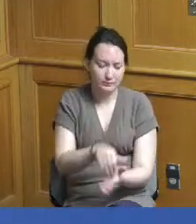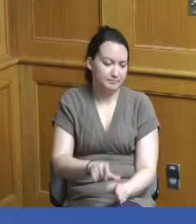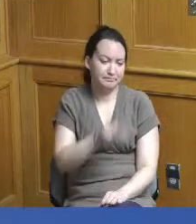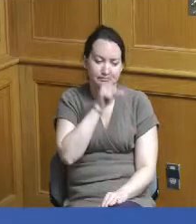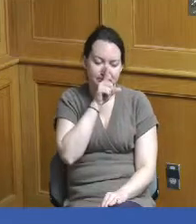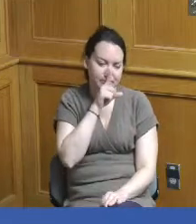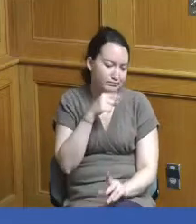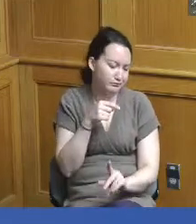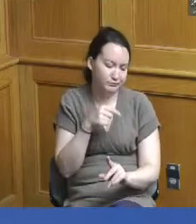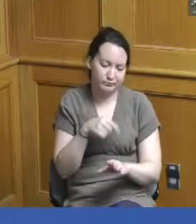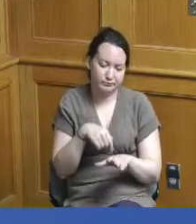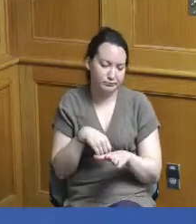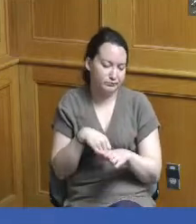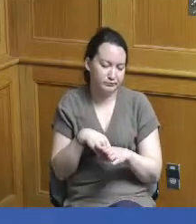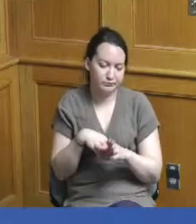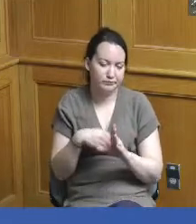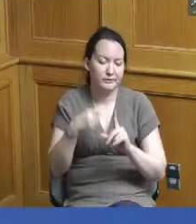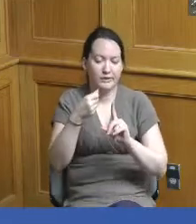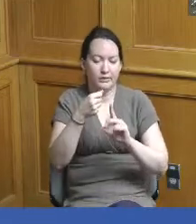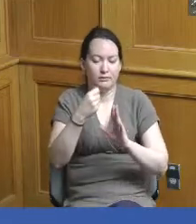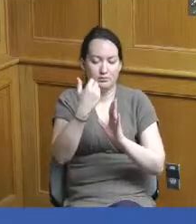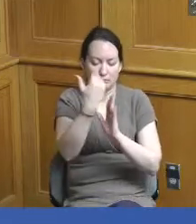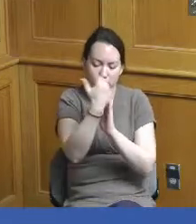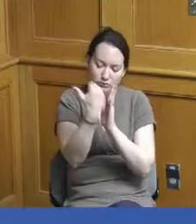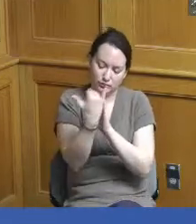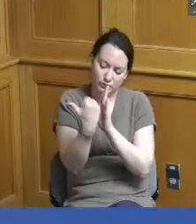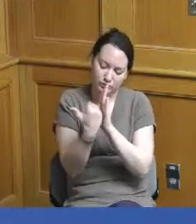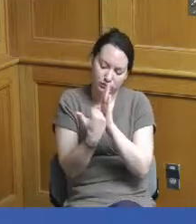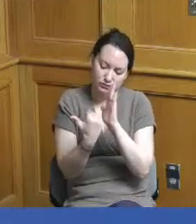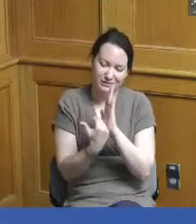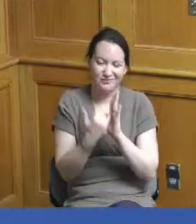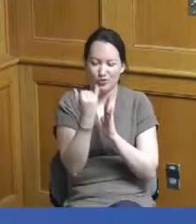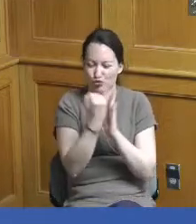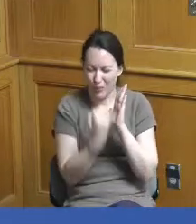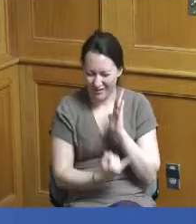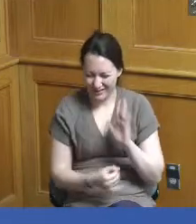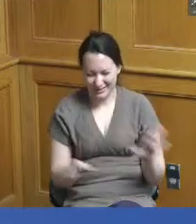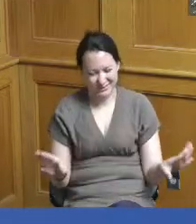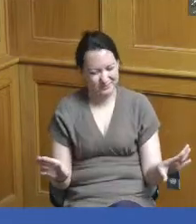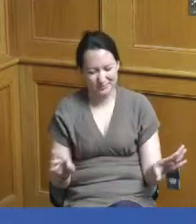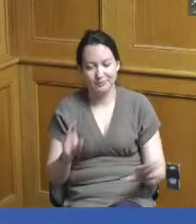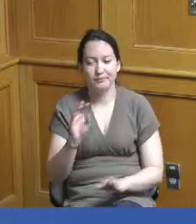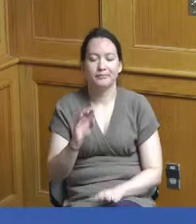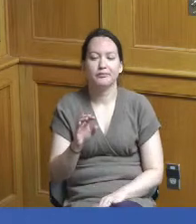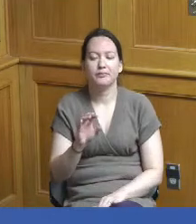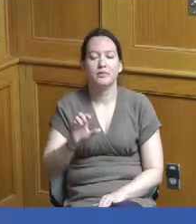walk through the the renderings or anything like that Mr leaper did a good job when he was here